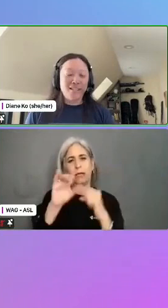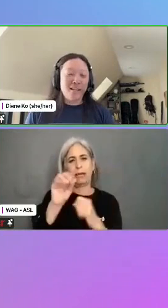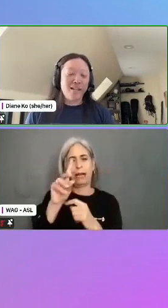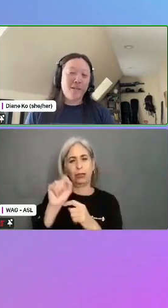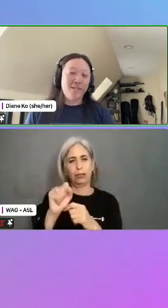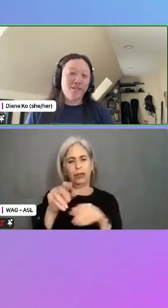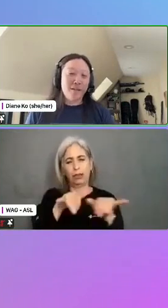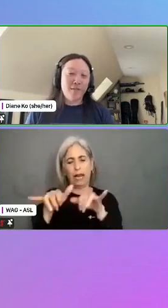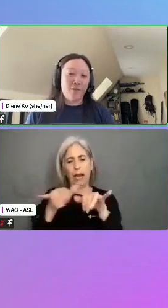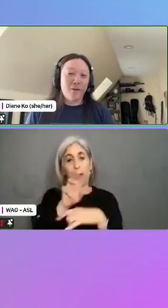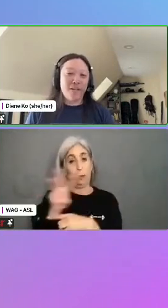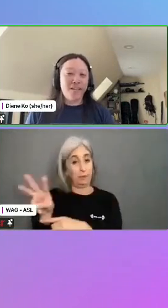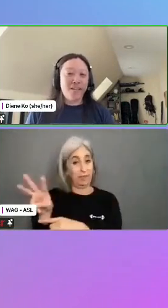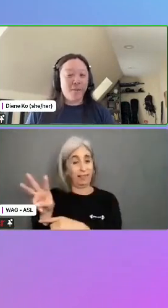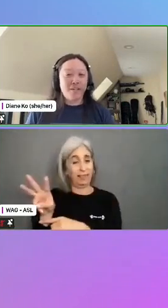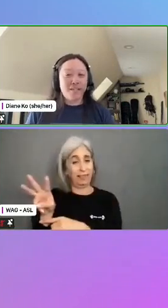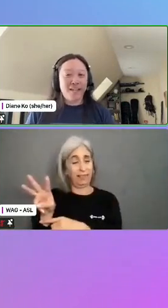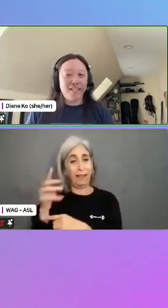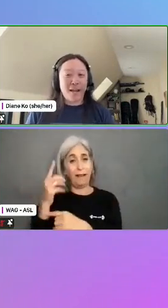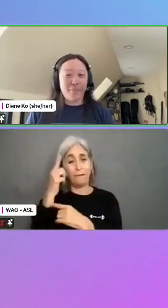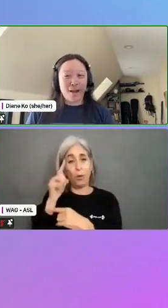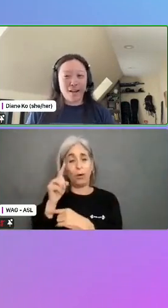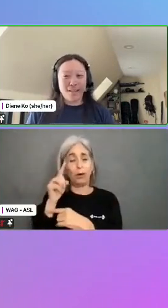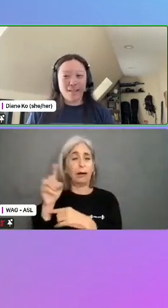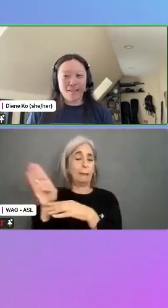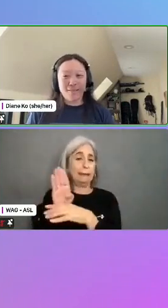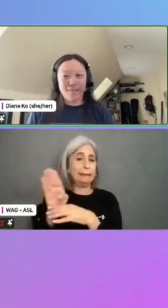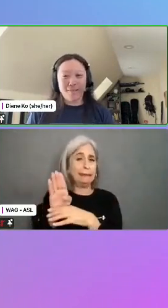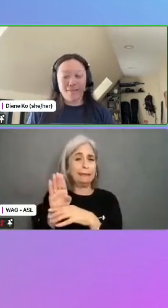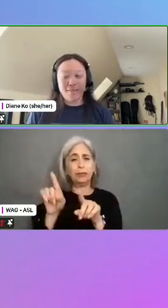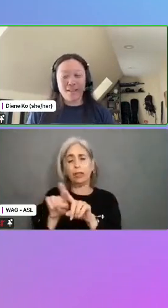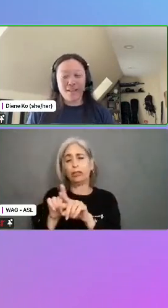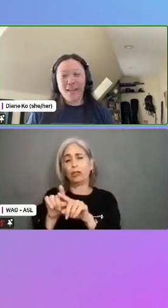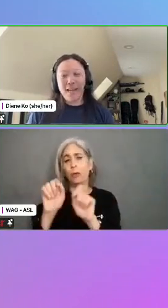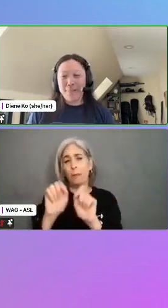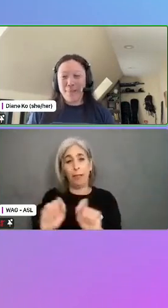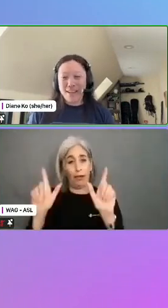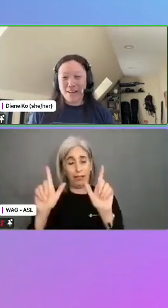We'll create a new variable called ref and pass that variable to the user name